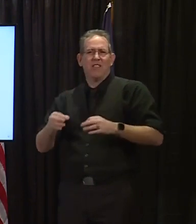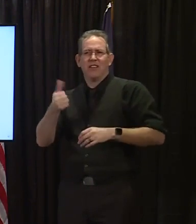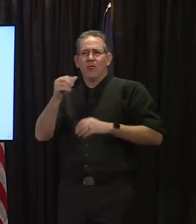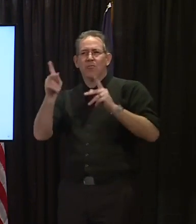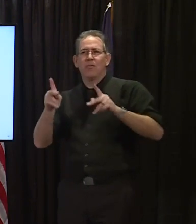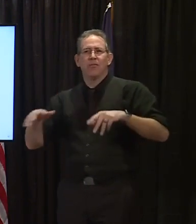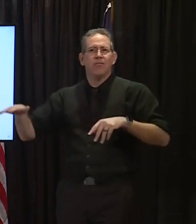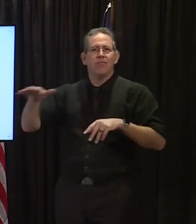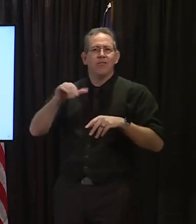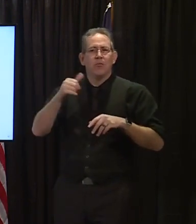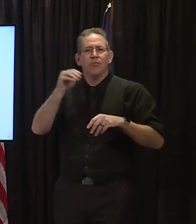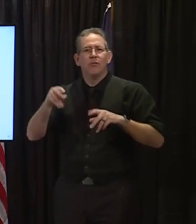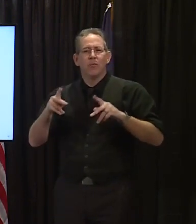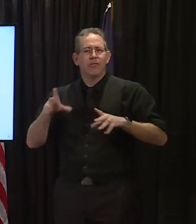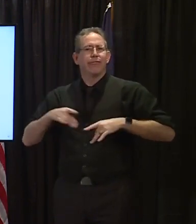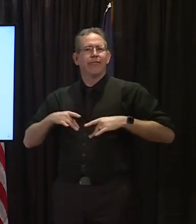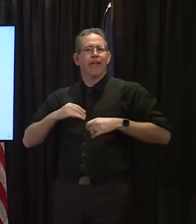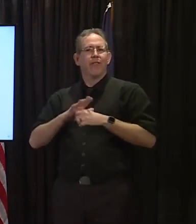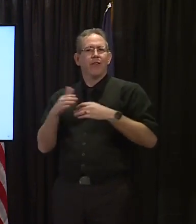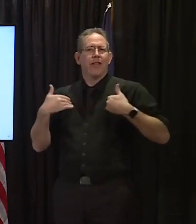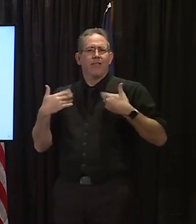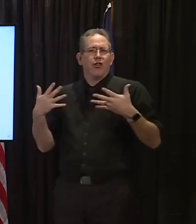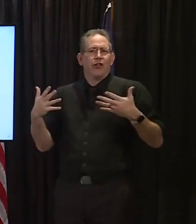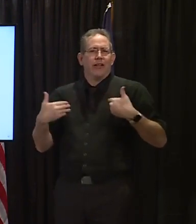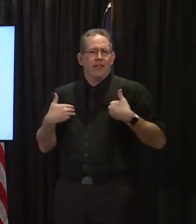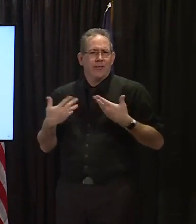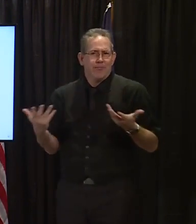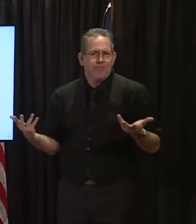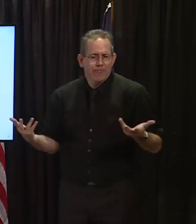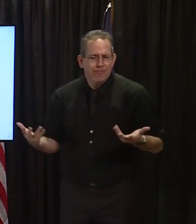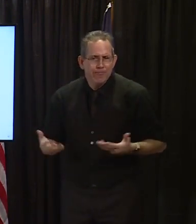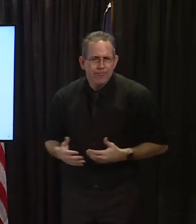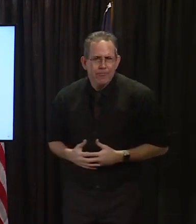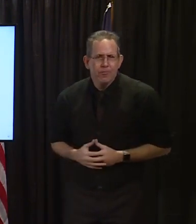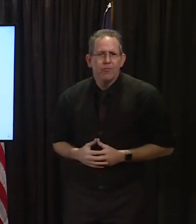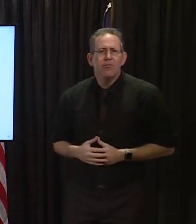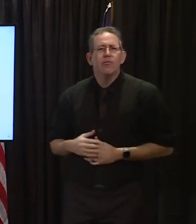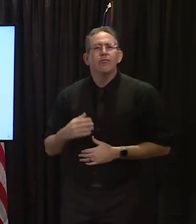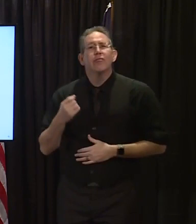there's an expectation that this will start to come down at some point into